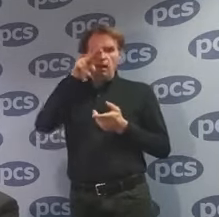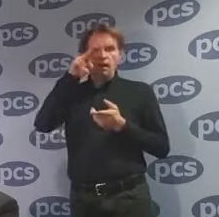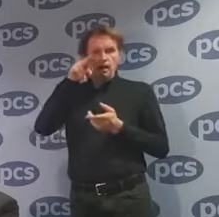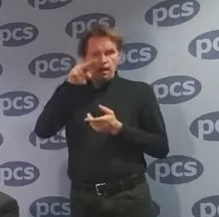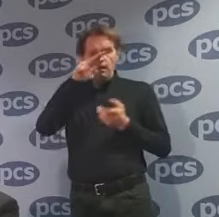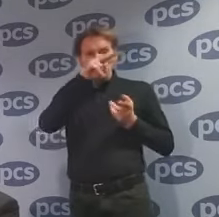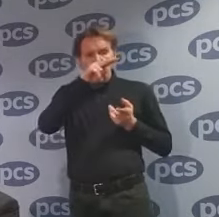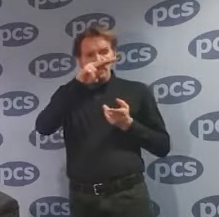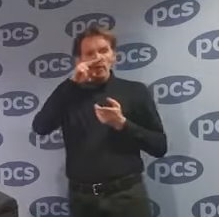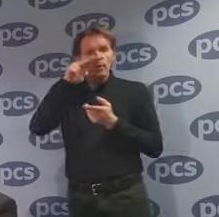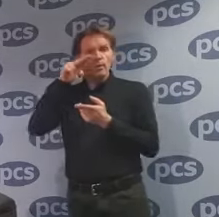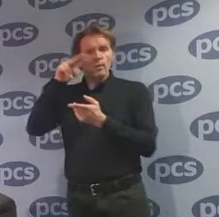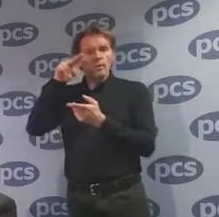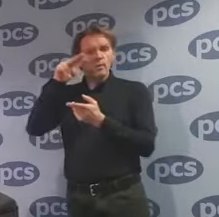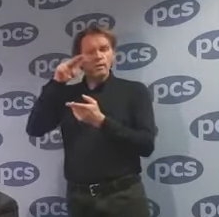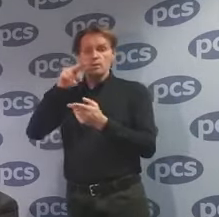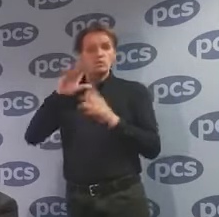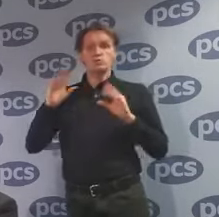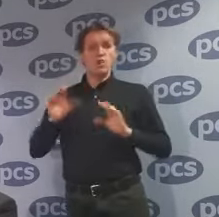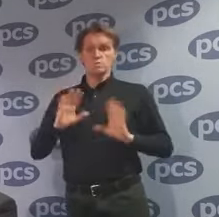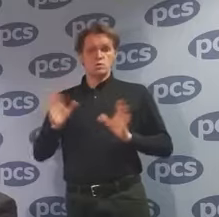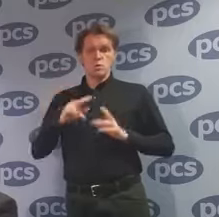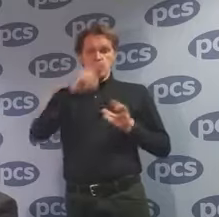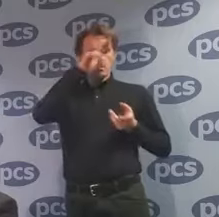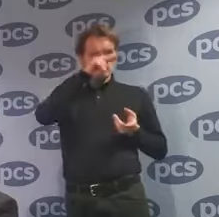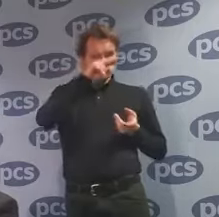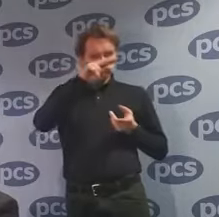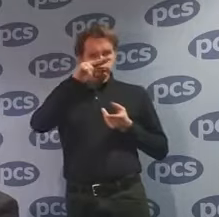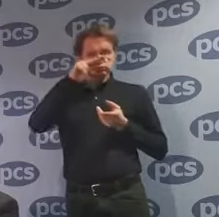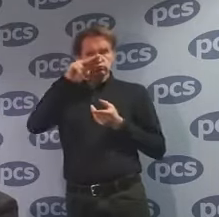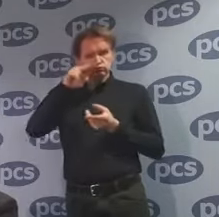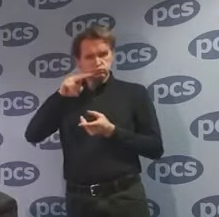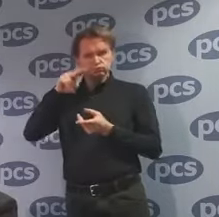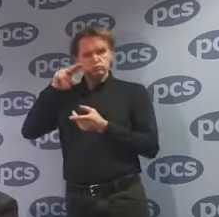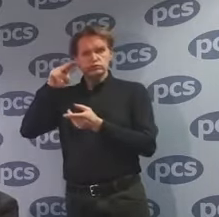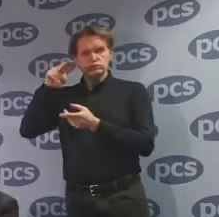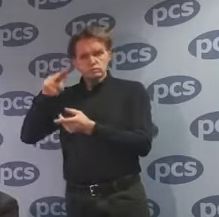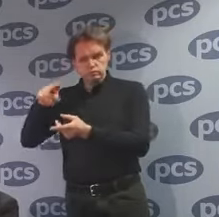slowed down it is very much on a continuing downward spiral and that is